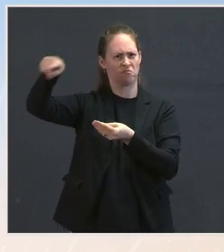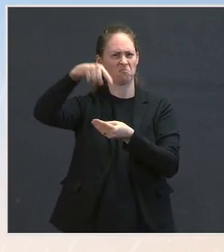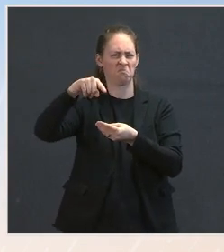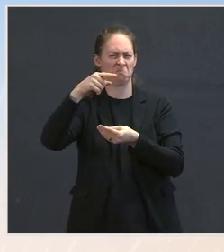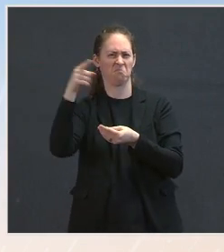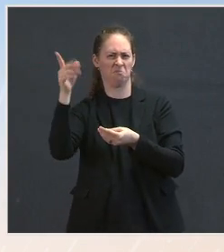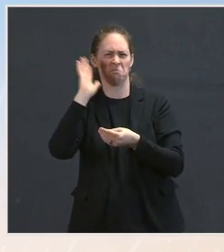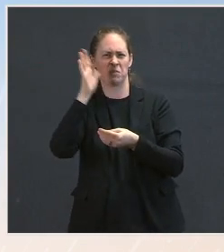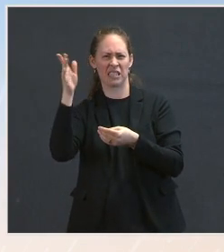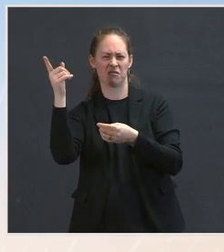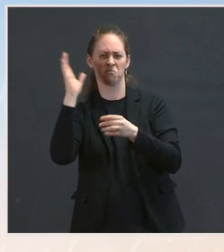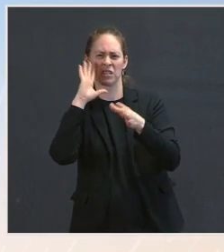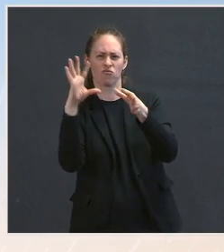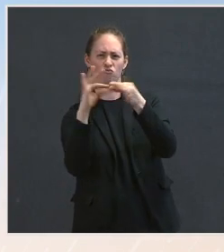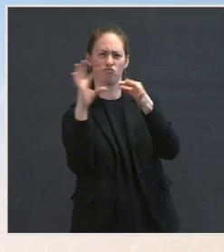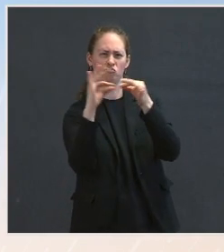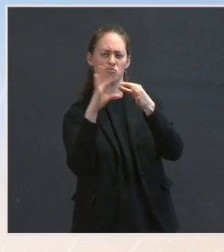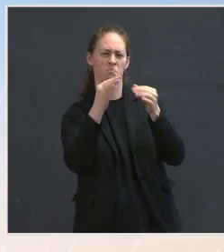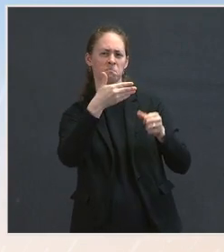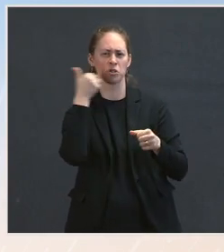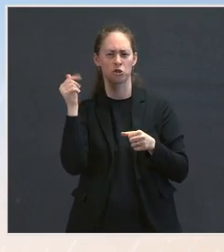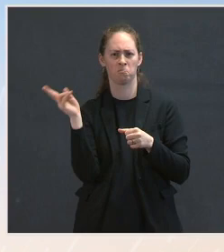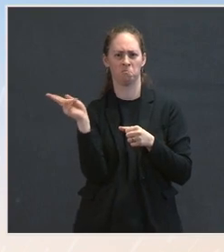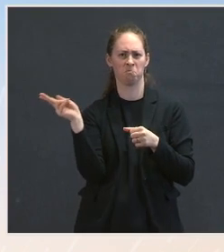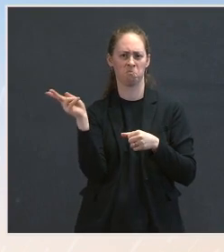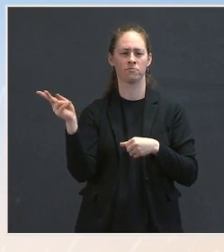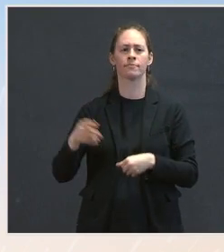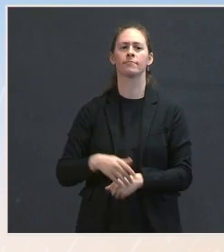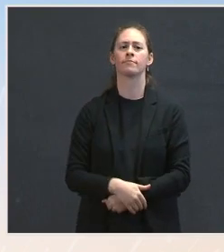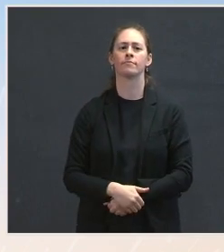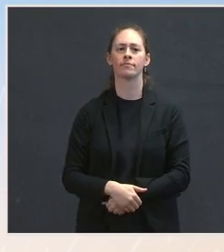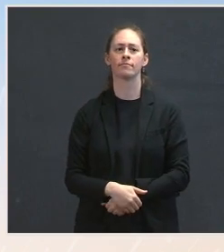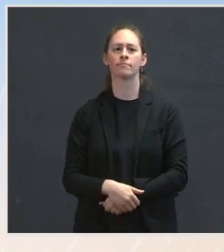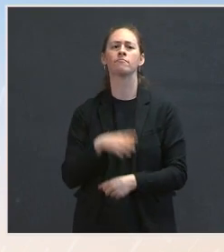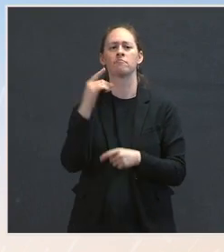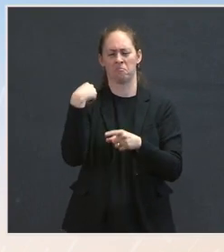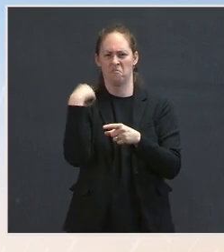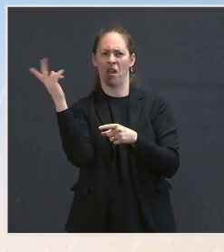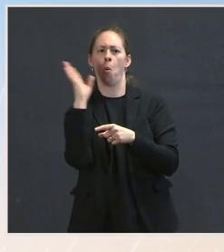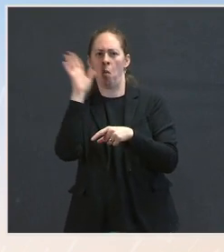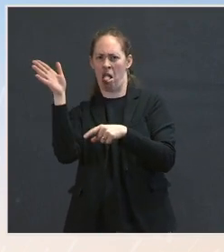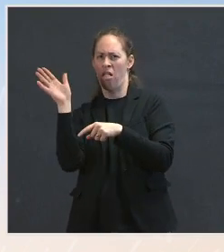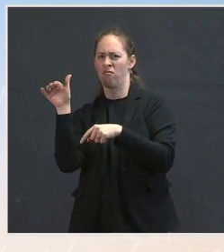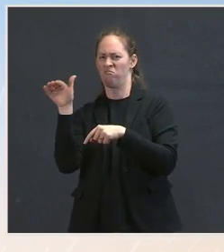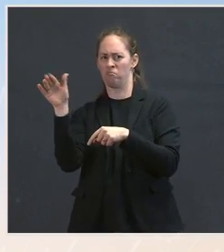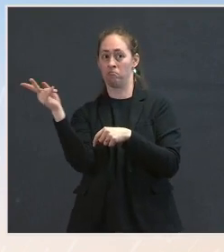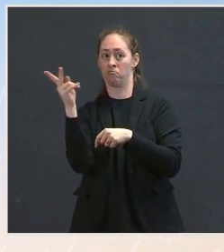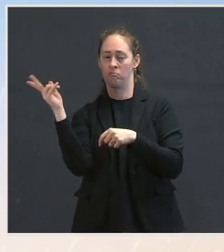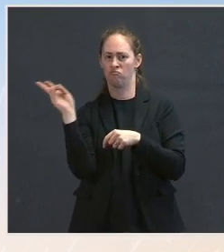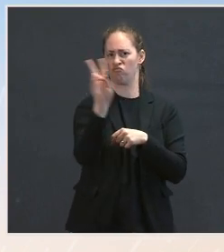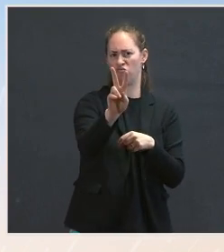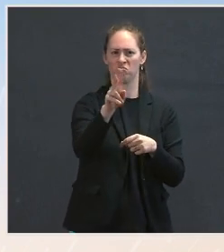The Press: But there's been no update since that meeting? Ms. Psaki: I would send you directly to them to give any update on their progress and how they're monitoring it.